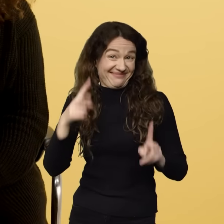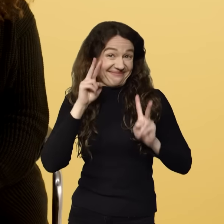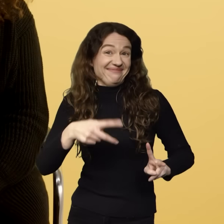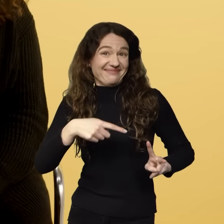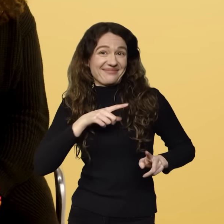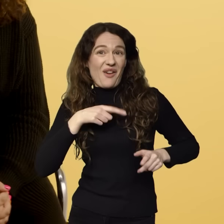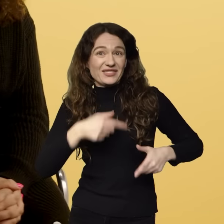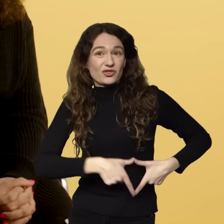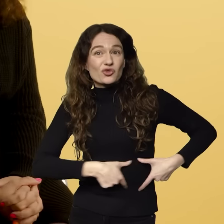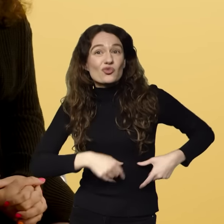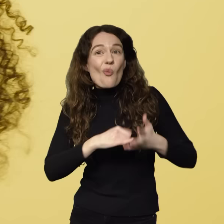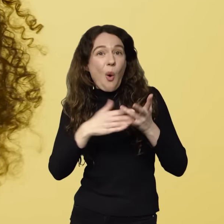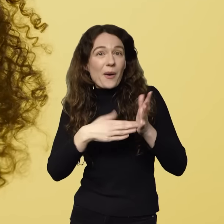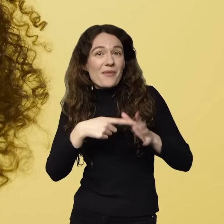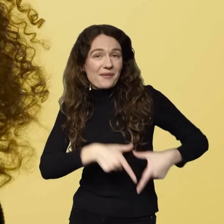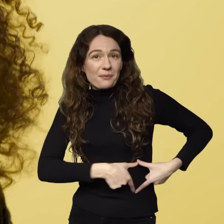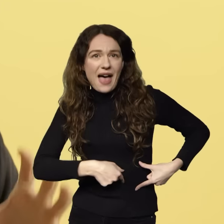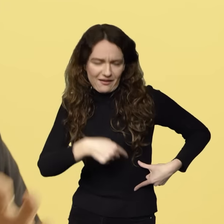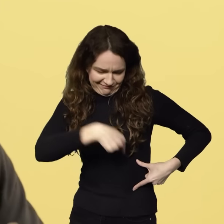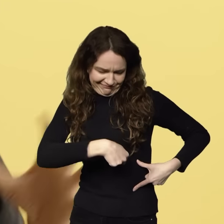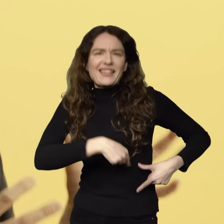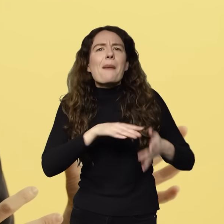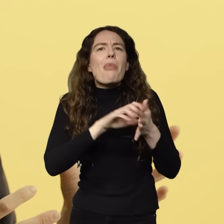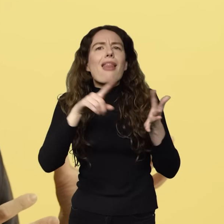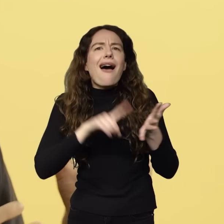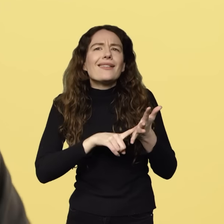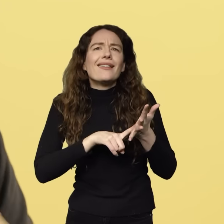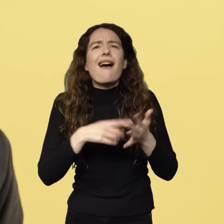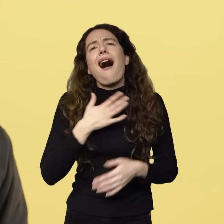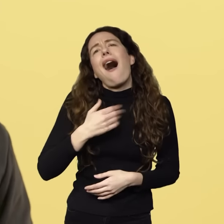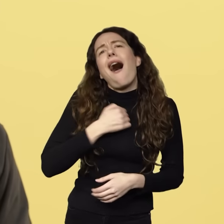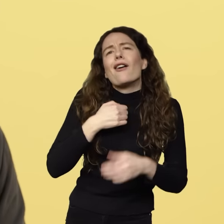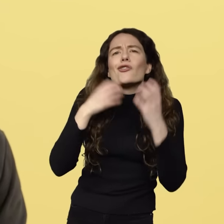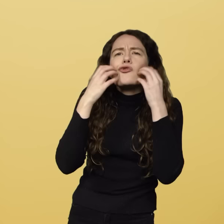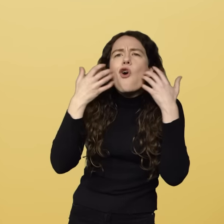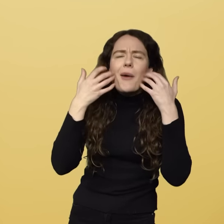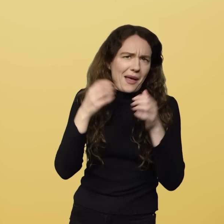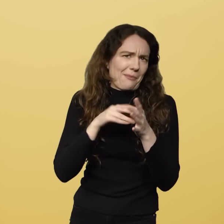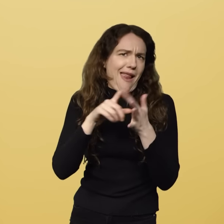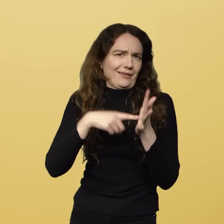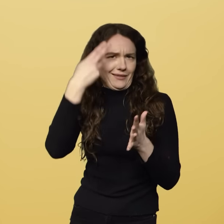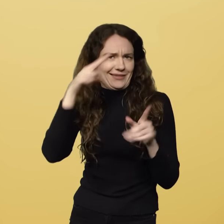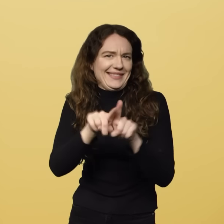My gerbil was called Michael. If I rewind back to before having a stoma, I would go to the toilet